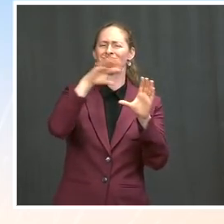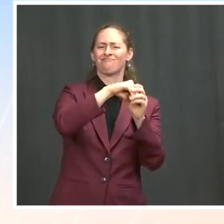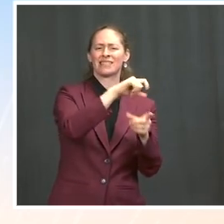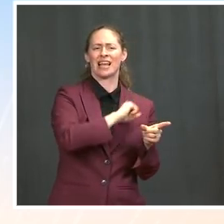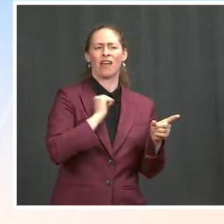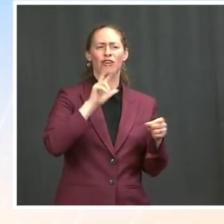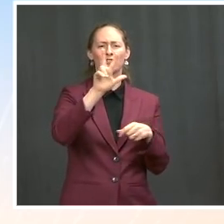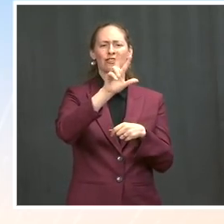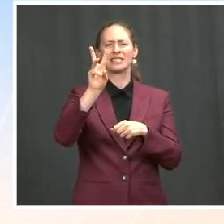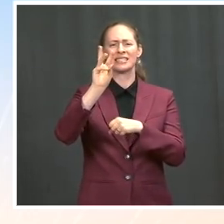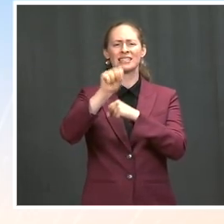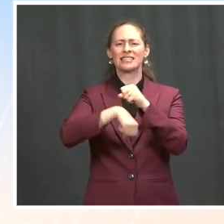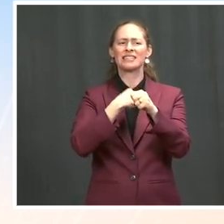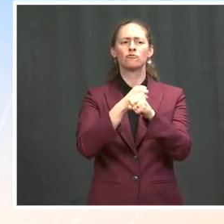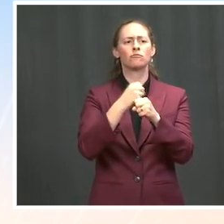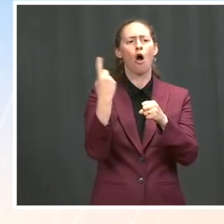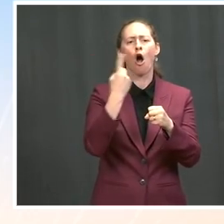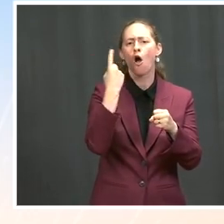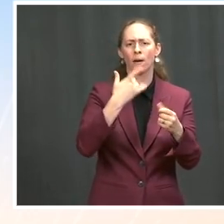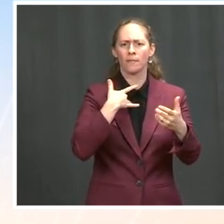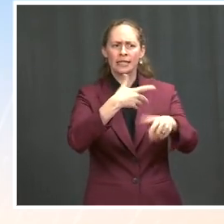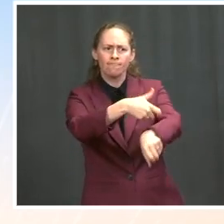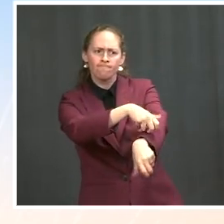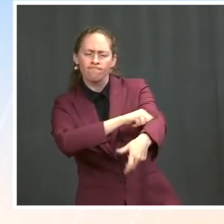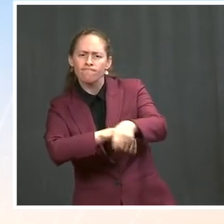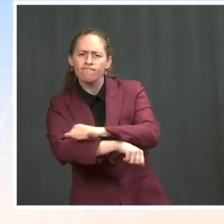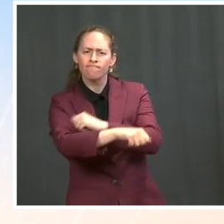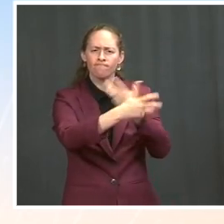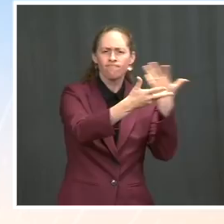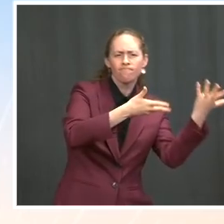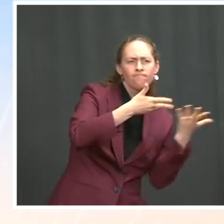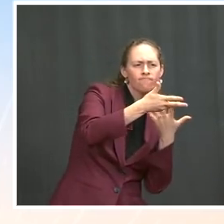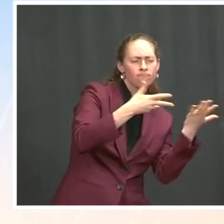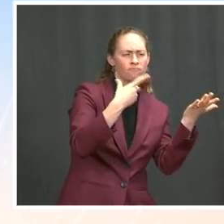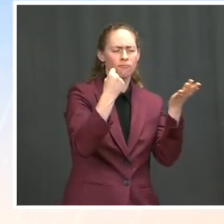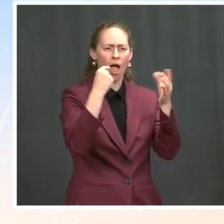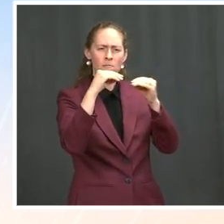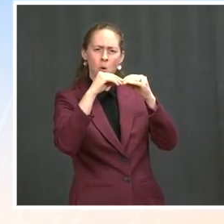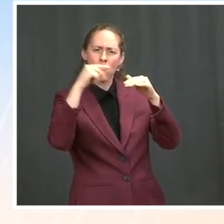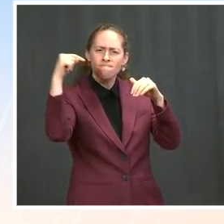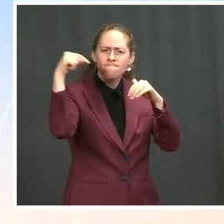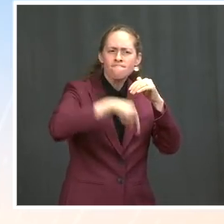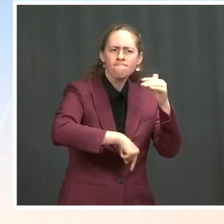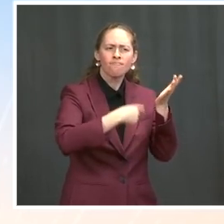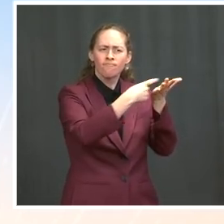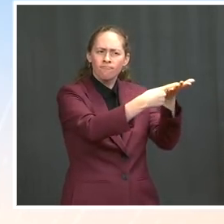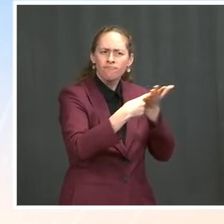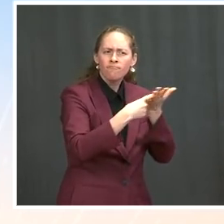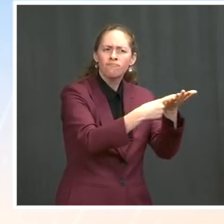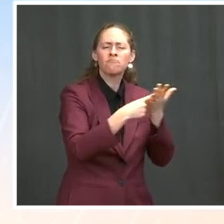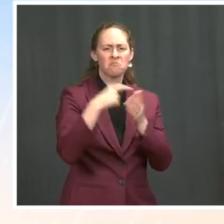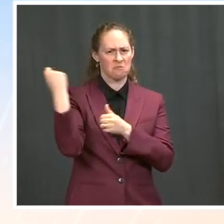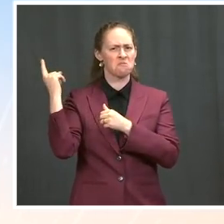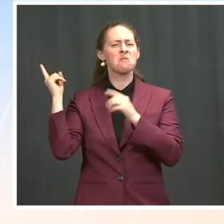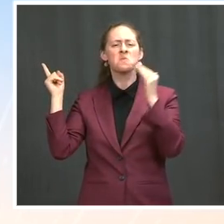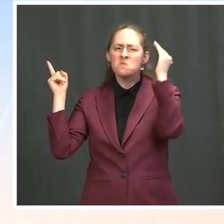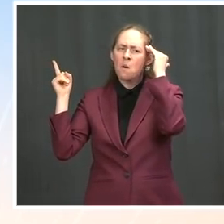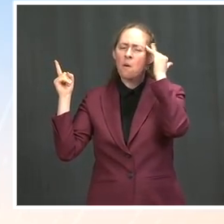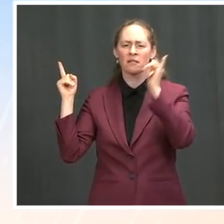and want to know every detail of what's being discussed, every detail of the proposal and package. As I -- as I noted, in response to Mary's question,